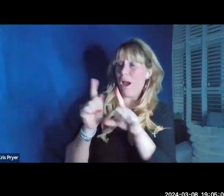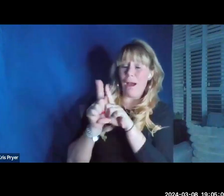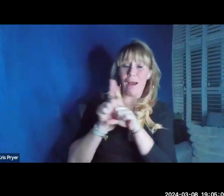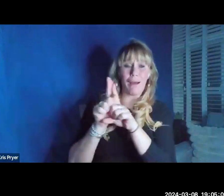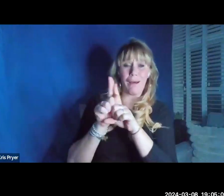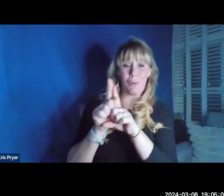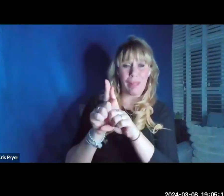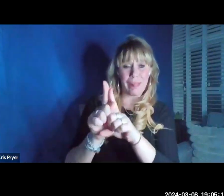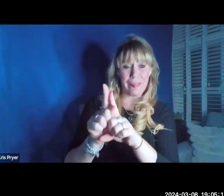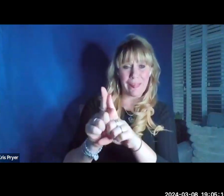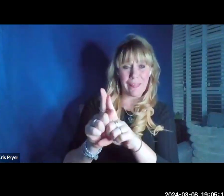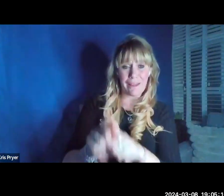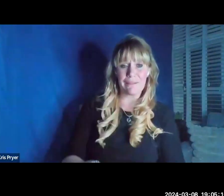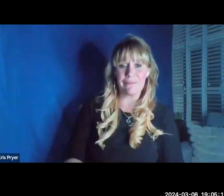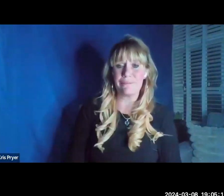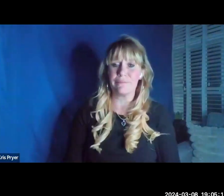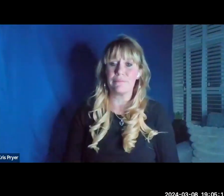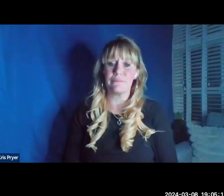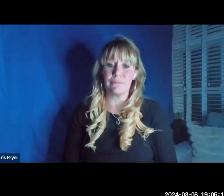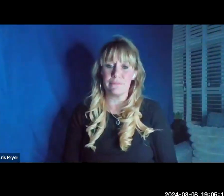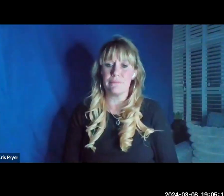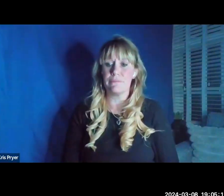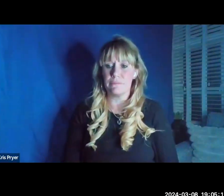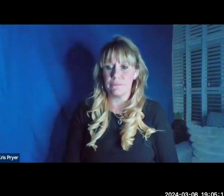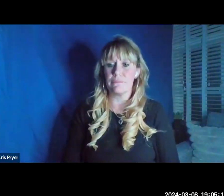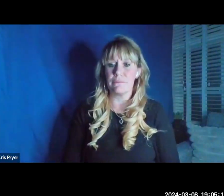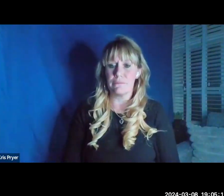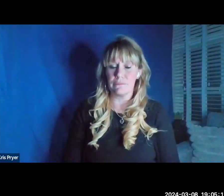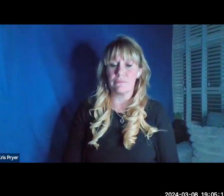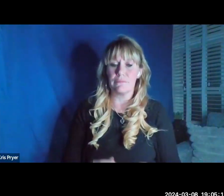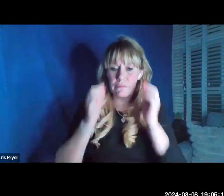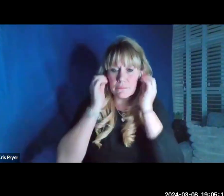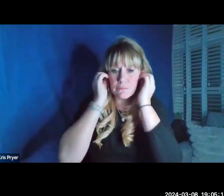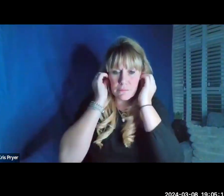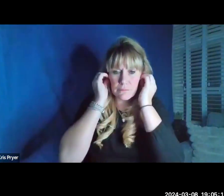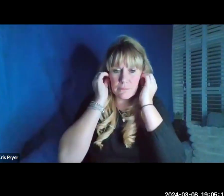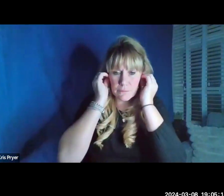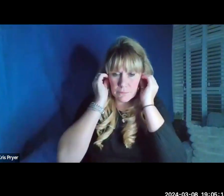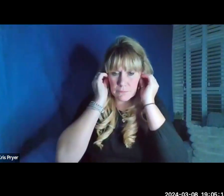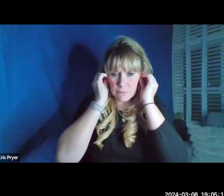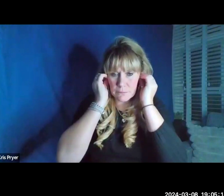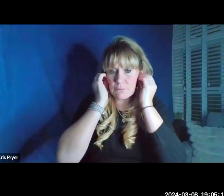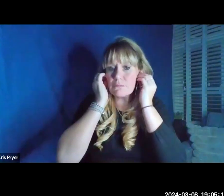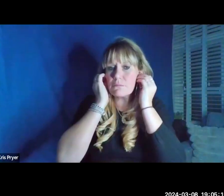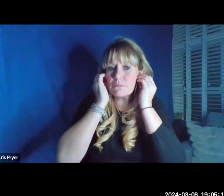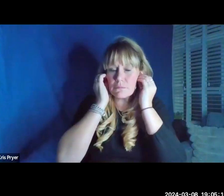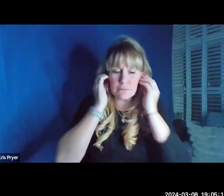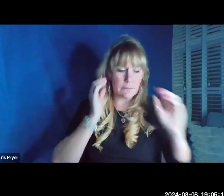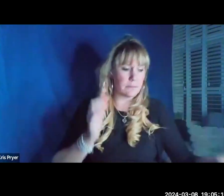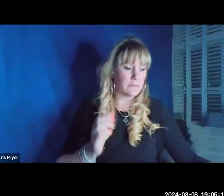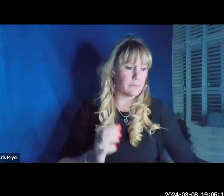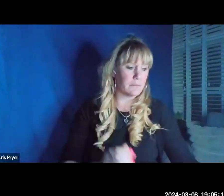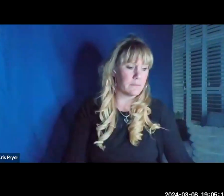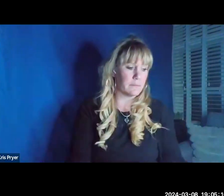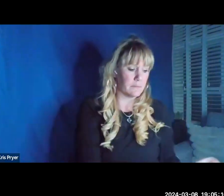come and do - come with me.